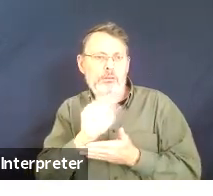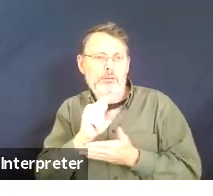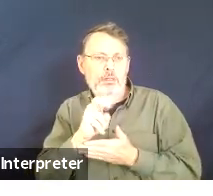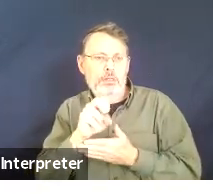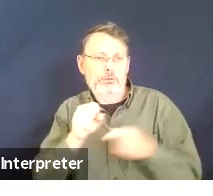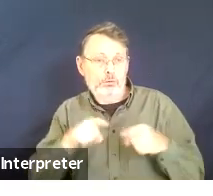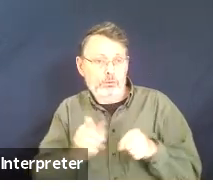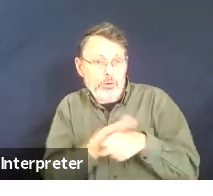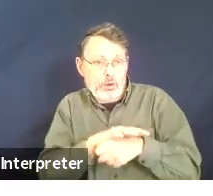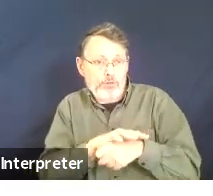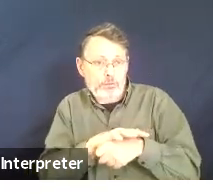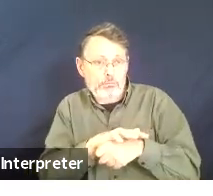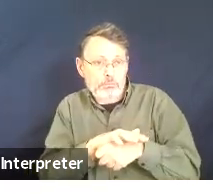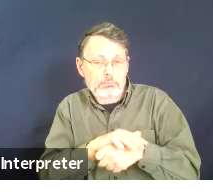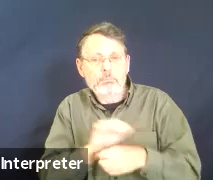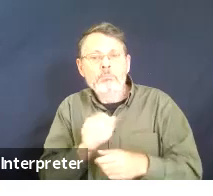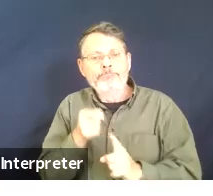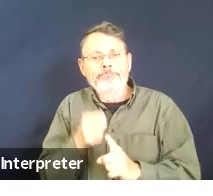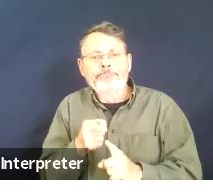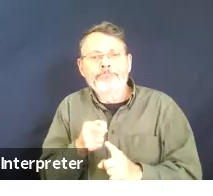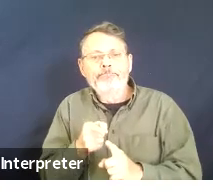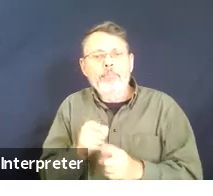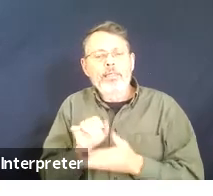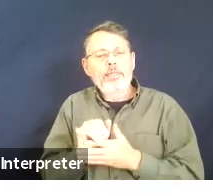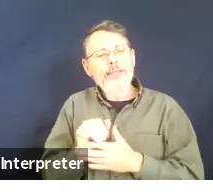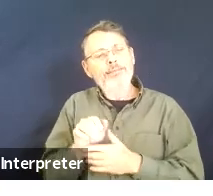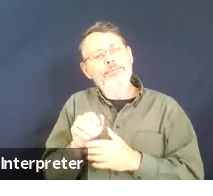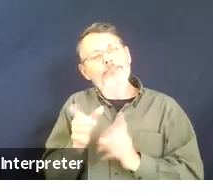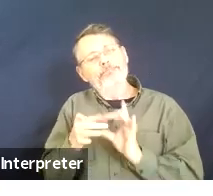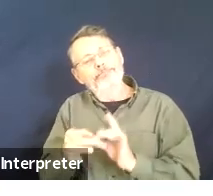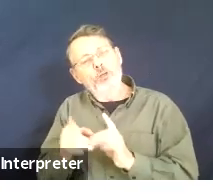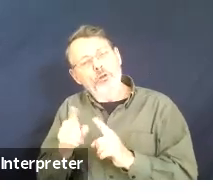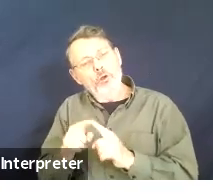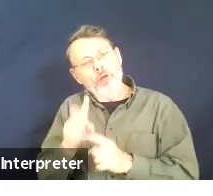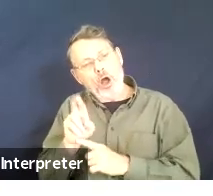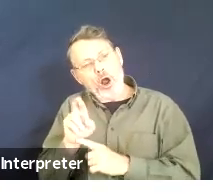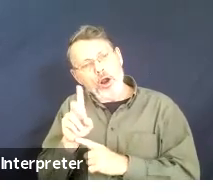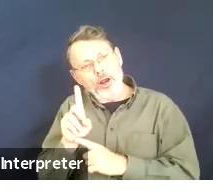that comes down to the Regional Disability Integration Specialist being able to monitor